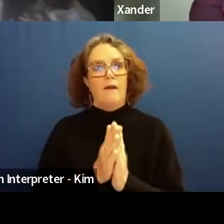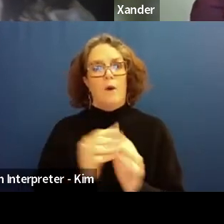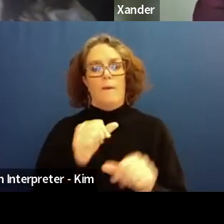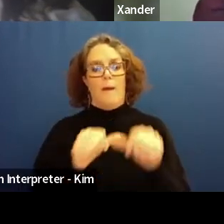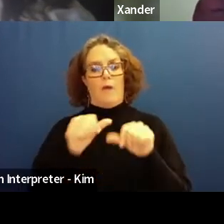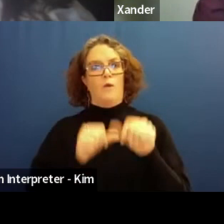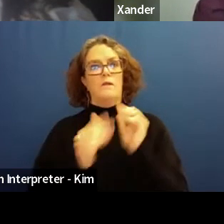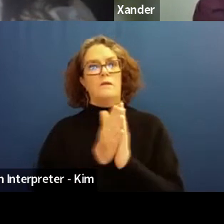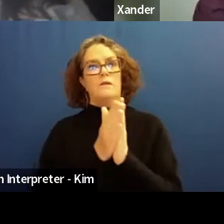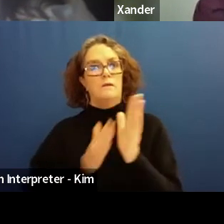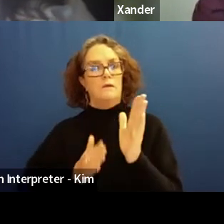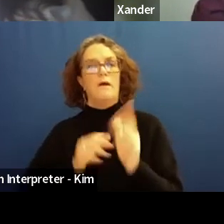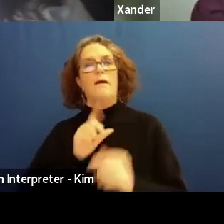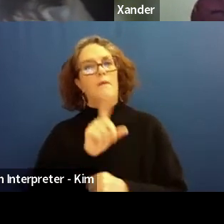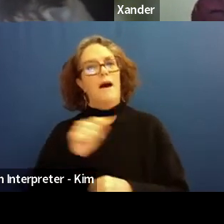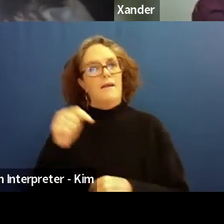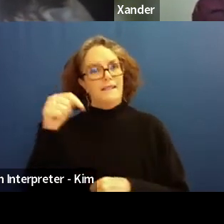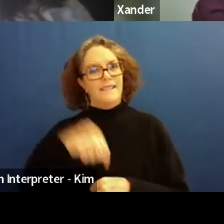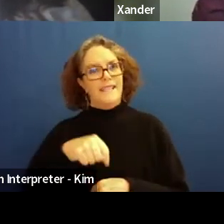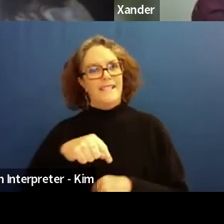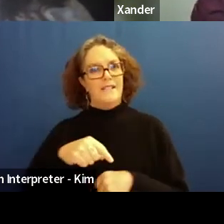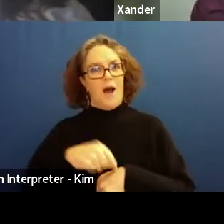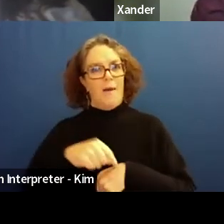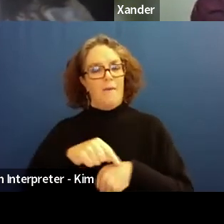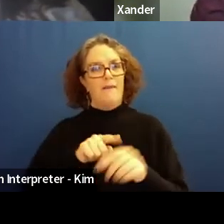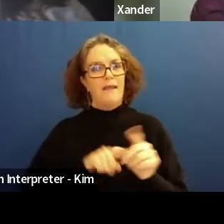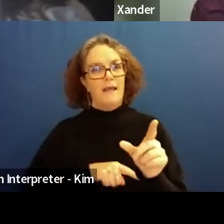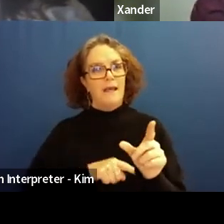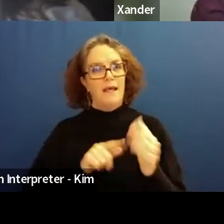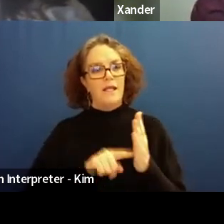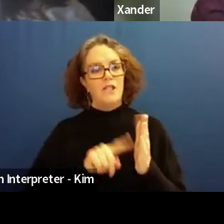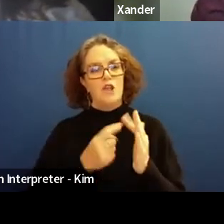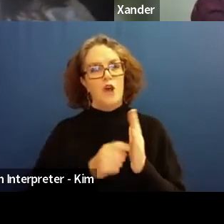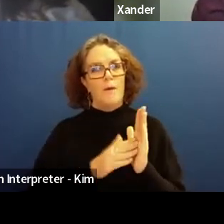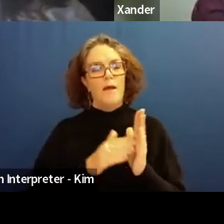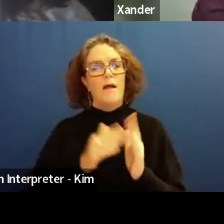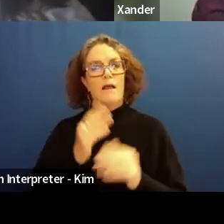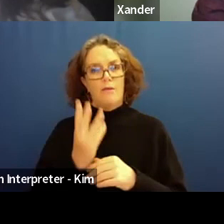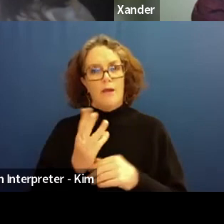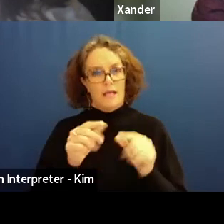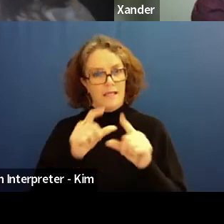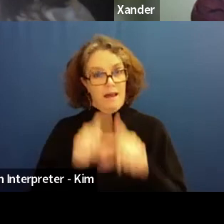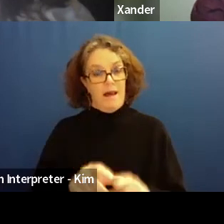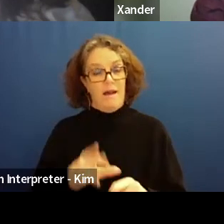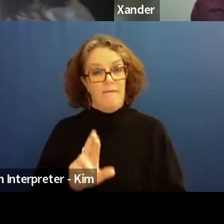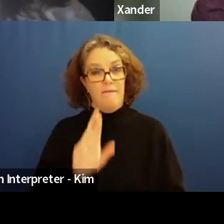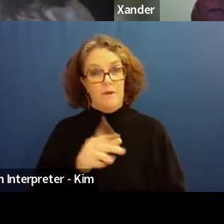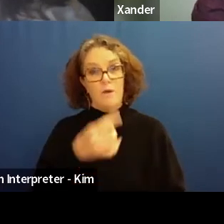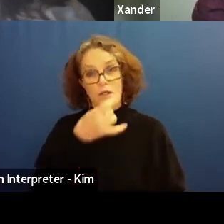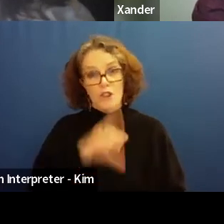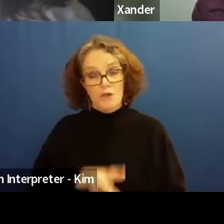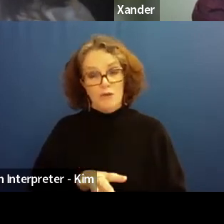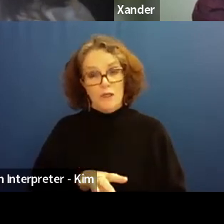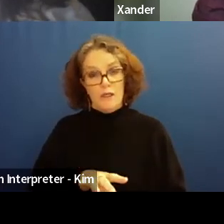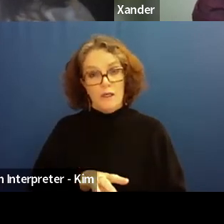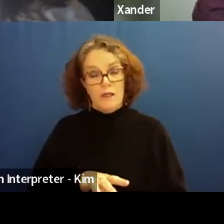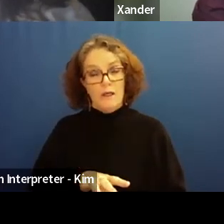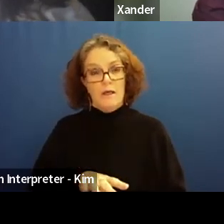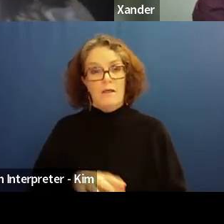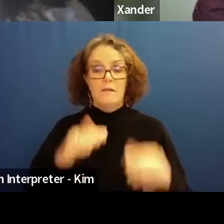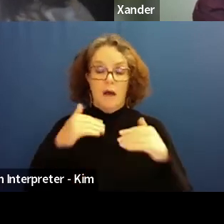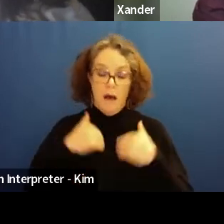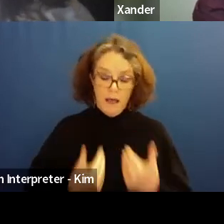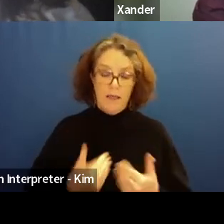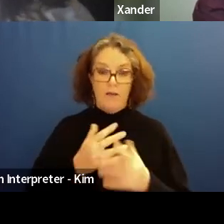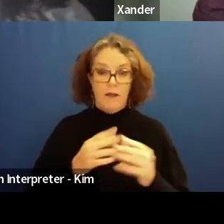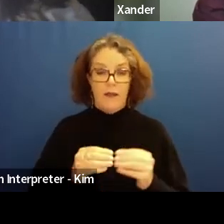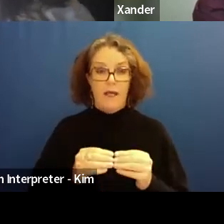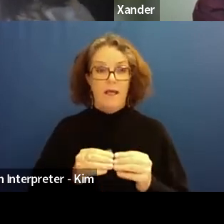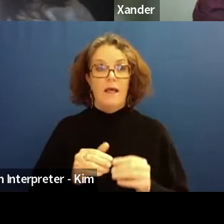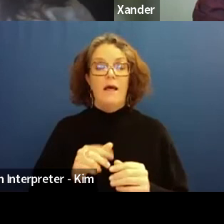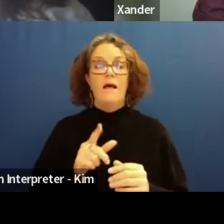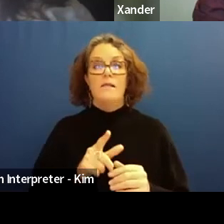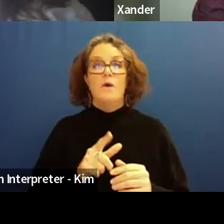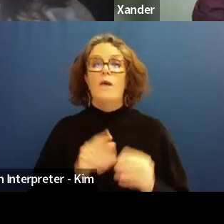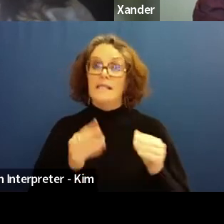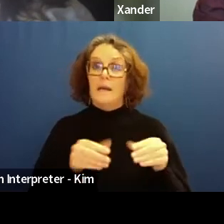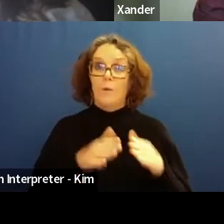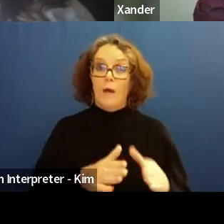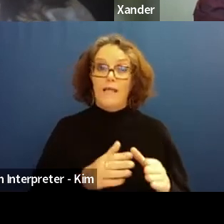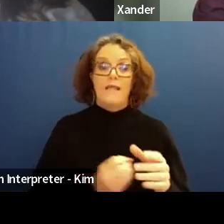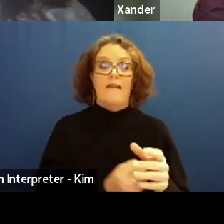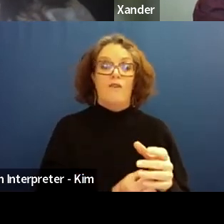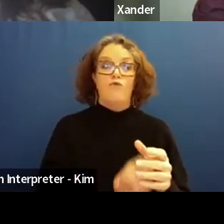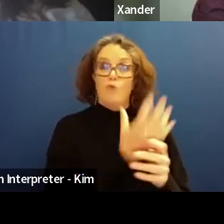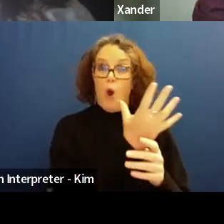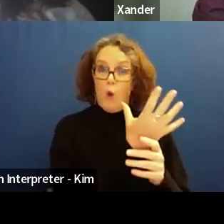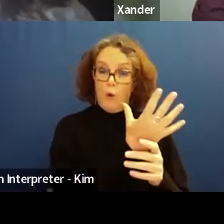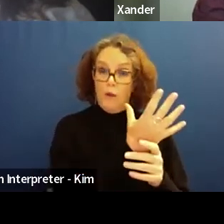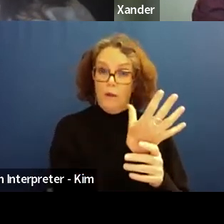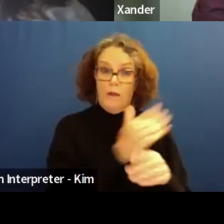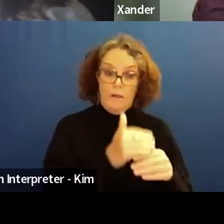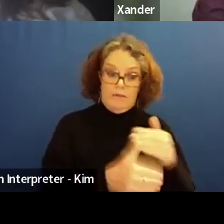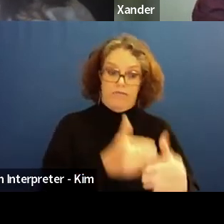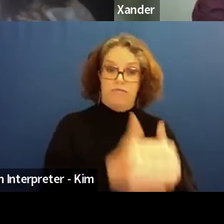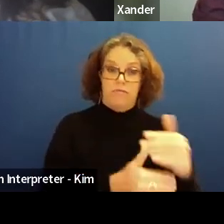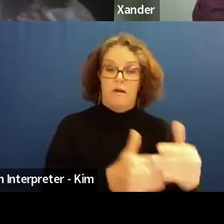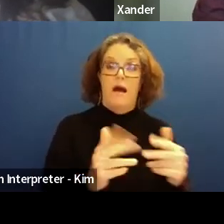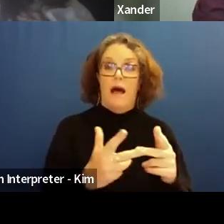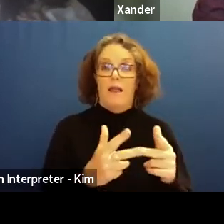It's just this time of year like this term three time it's really hard for kids it's like everyone's tired everyone's done. But also, we might be regressing in certain ways, but they've also grown in others in exponential amount so I think sometimes it's